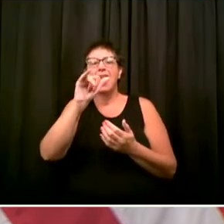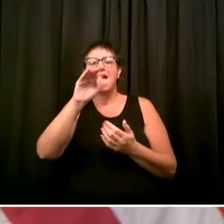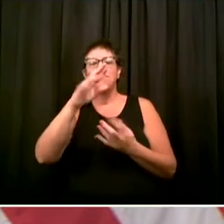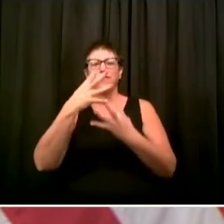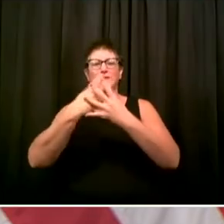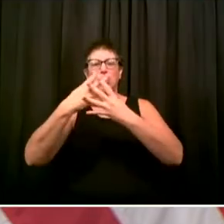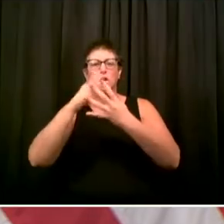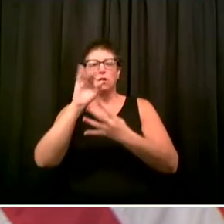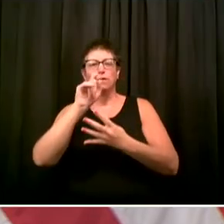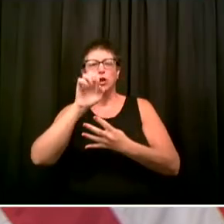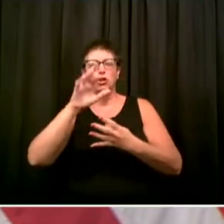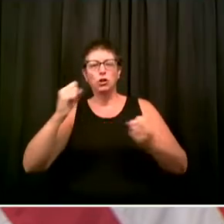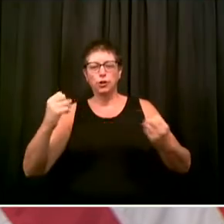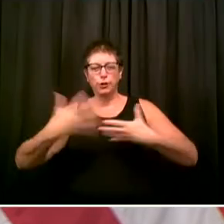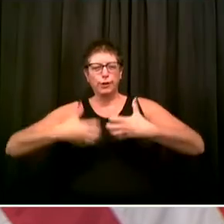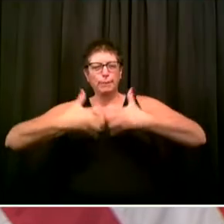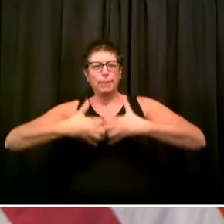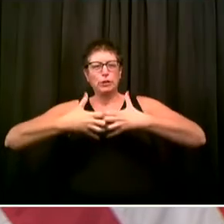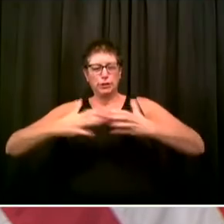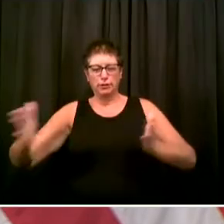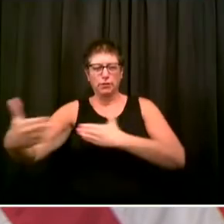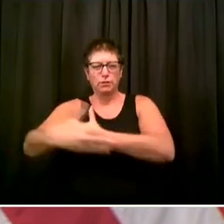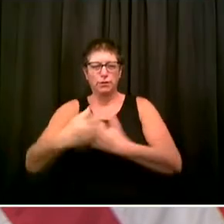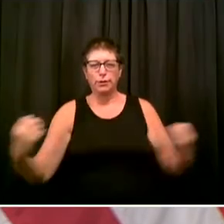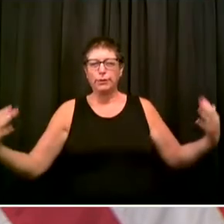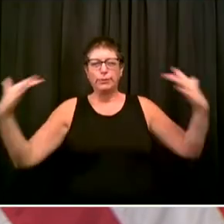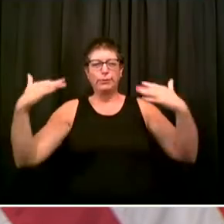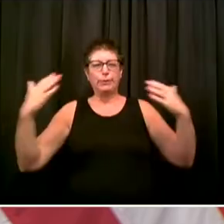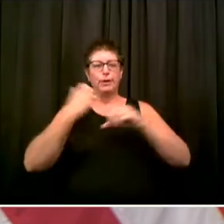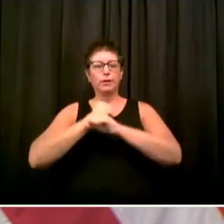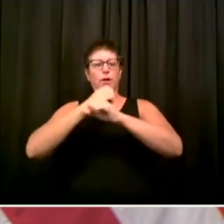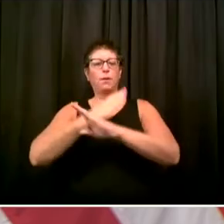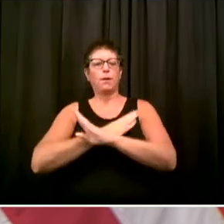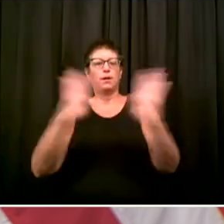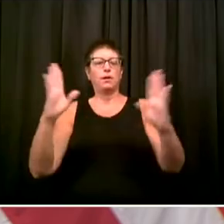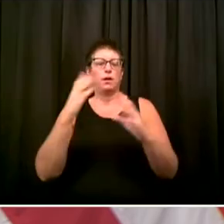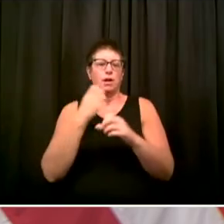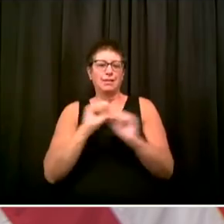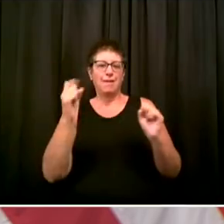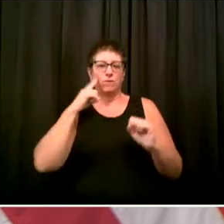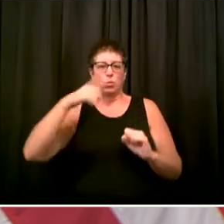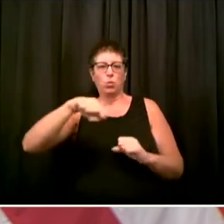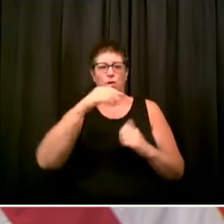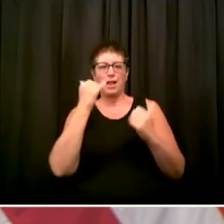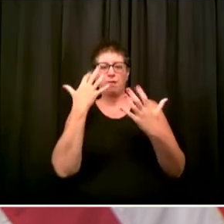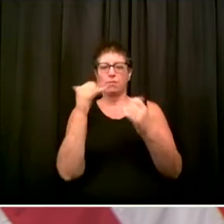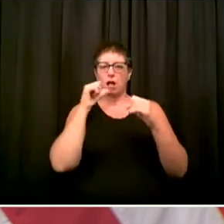WE HAVE PURCHASED OVER 10,000 PORTABLE AIR FILTERS FOR